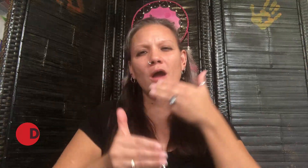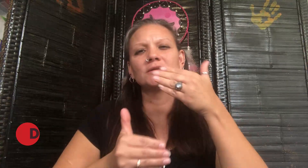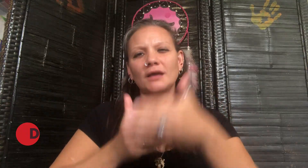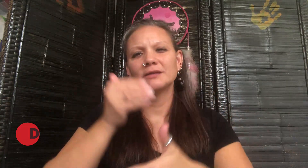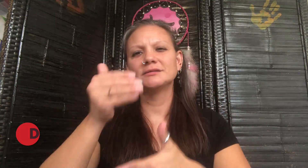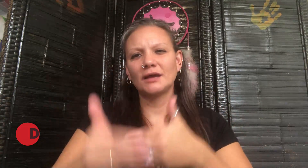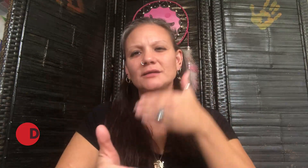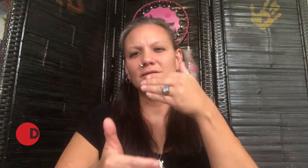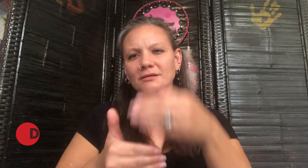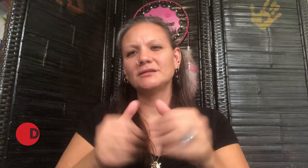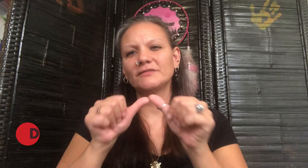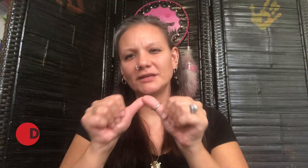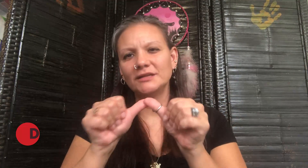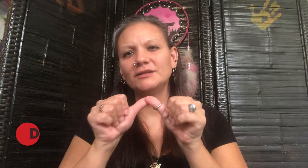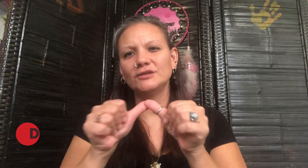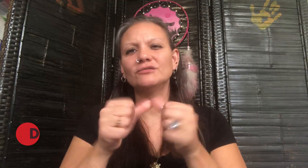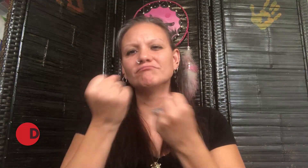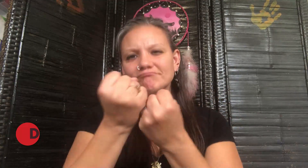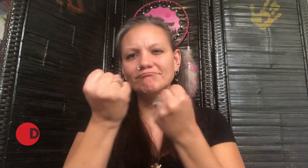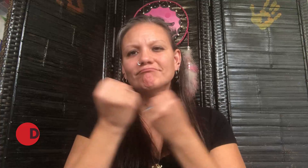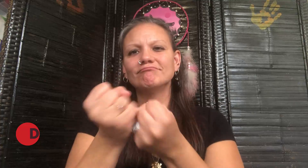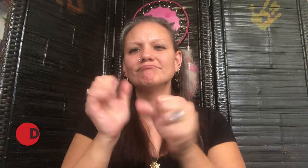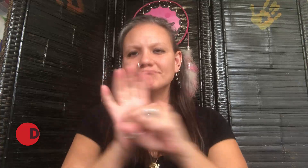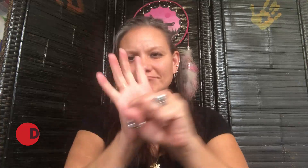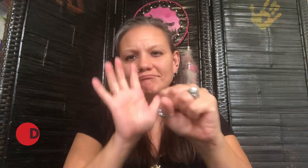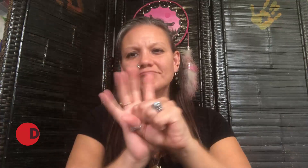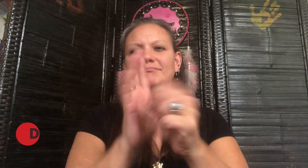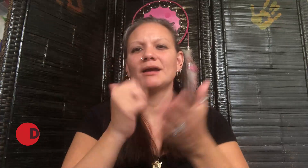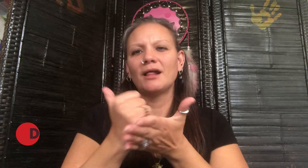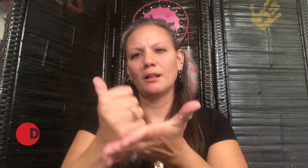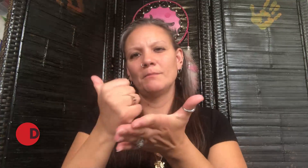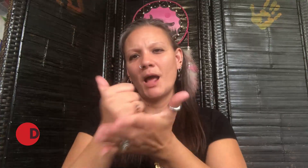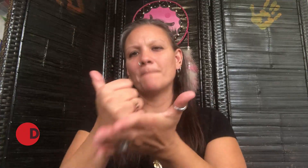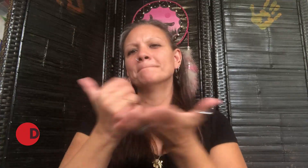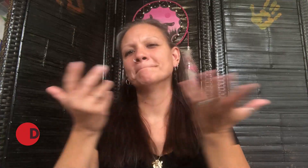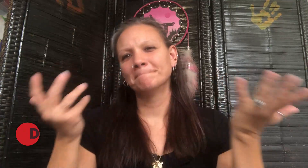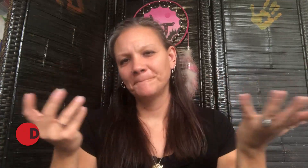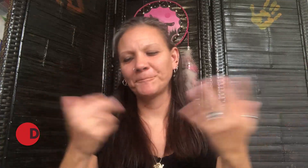This is a process which we continue to advocate and help with.